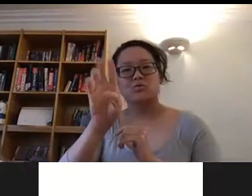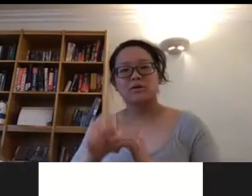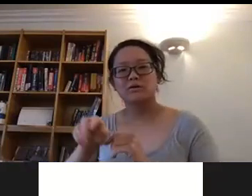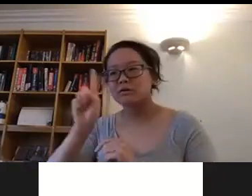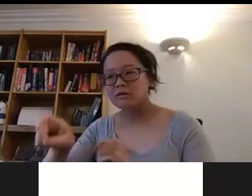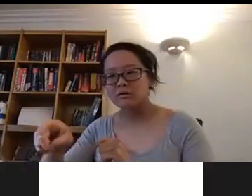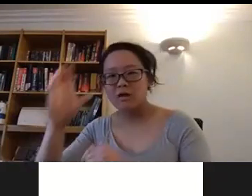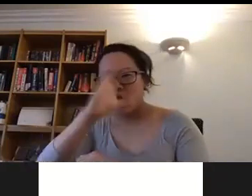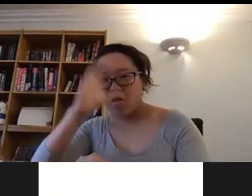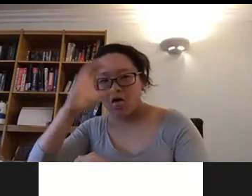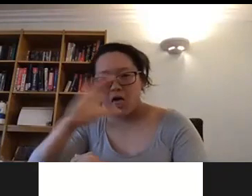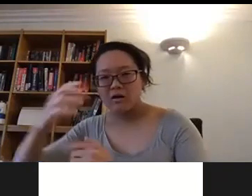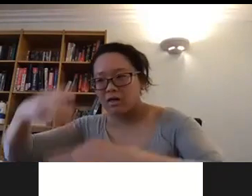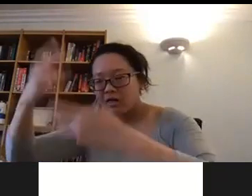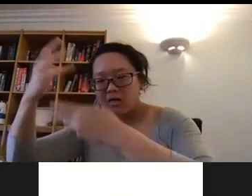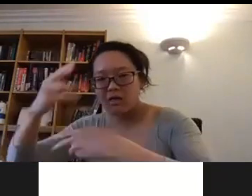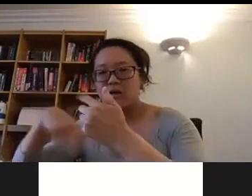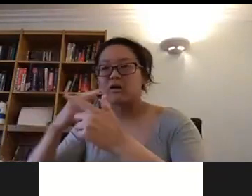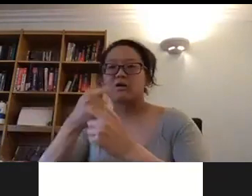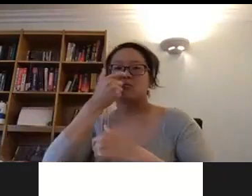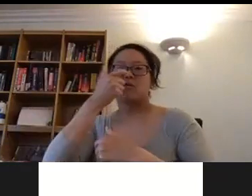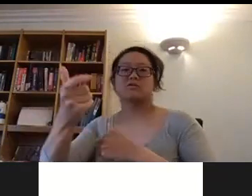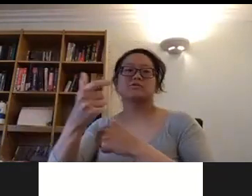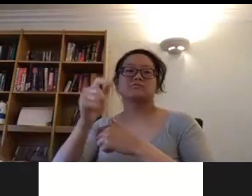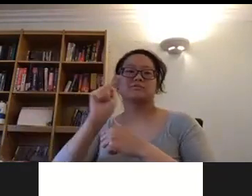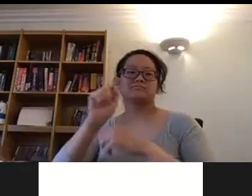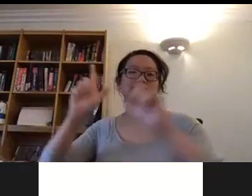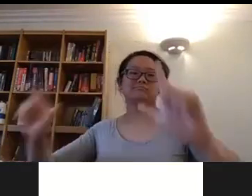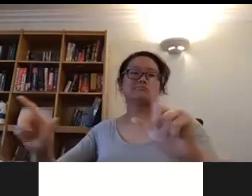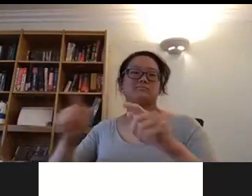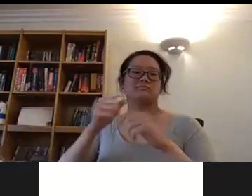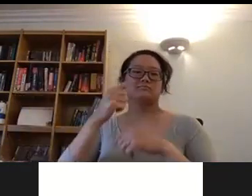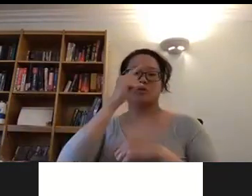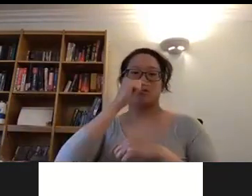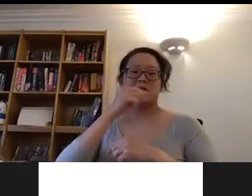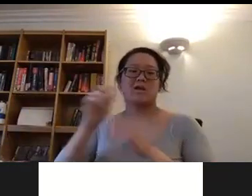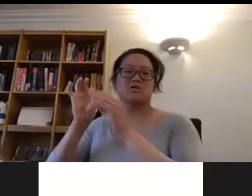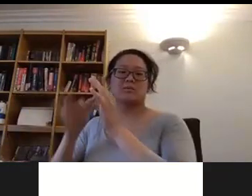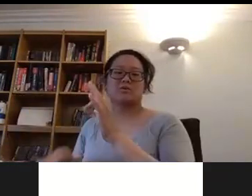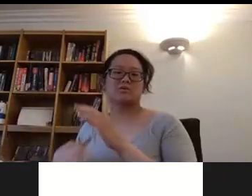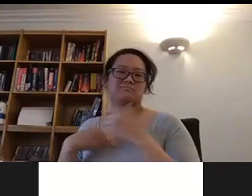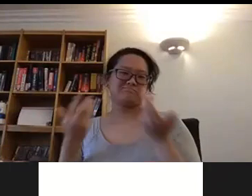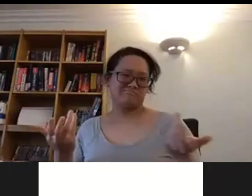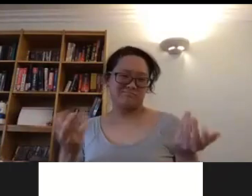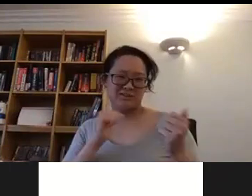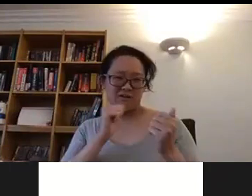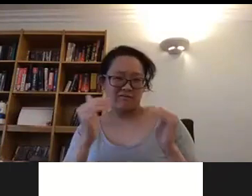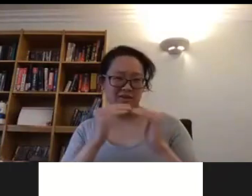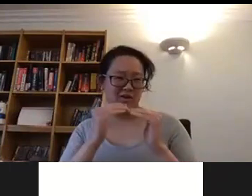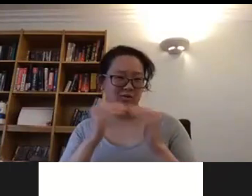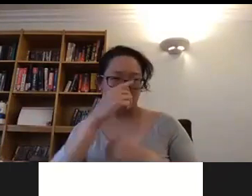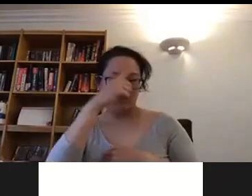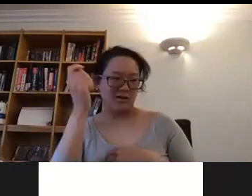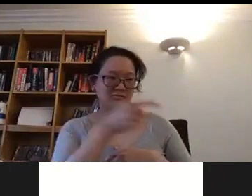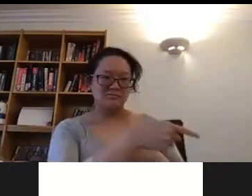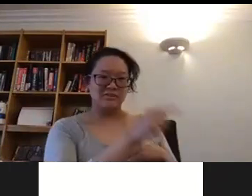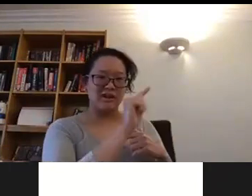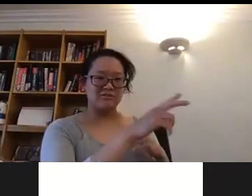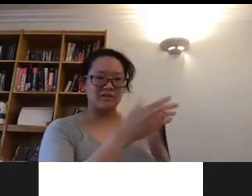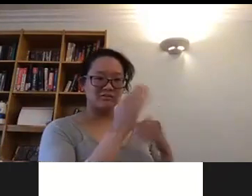On YouTube, if you look it up on YouTube, and watch, then -- it doesn't have it there